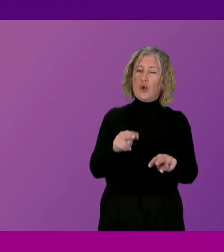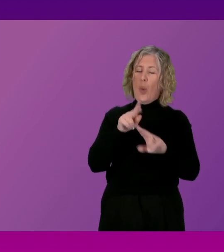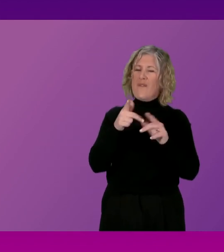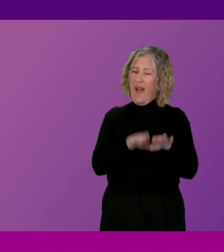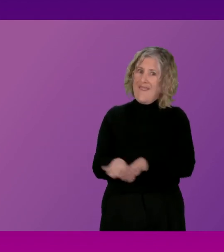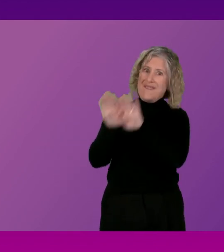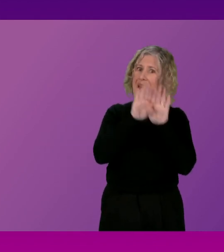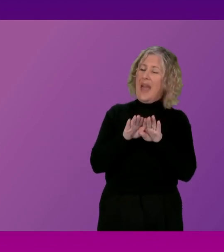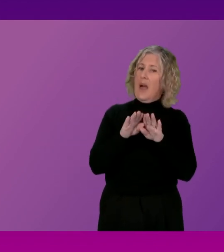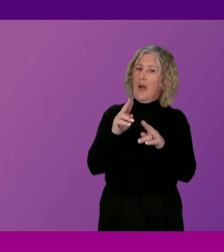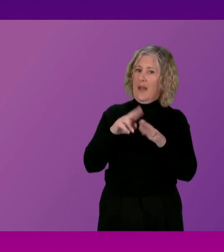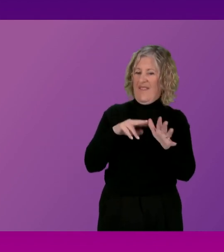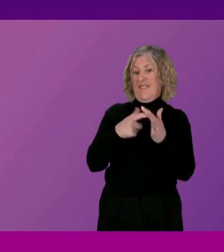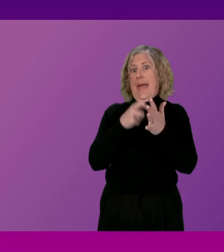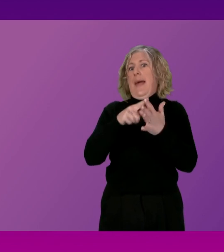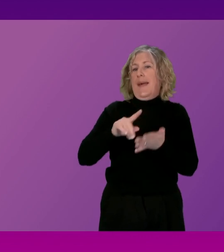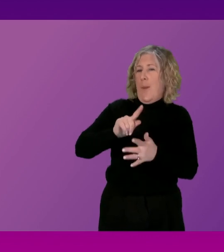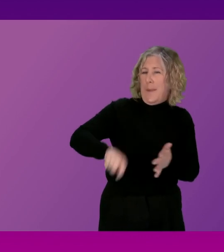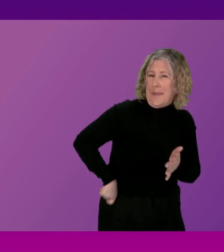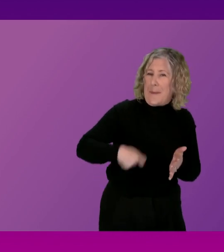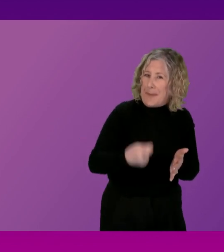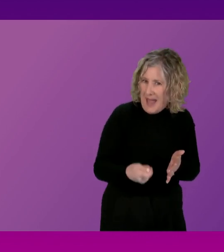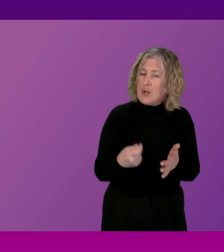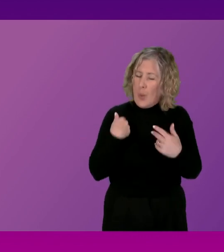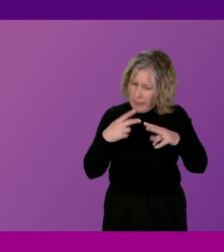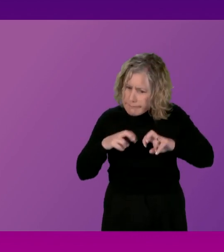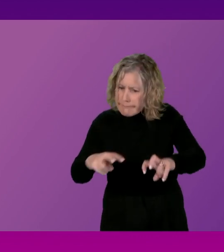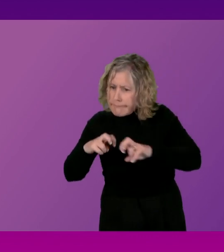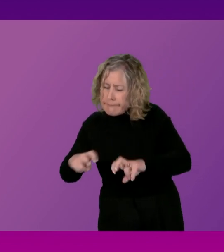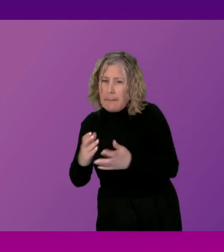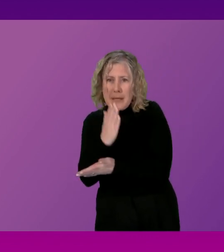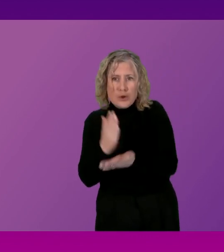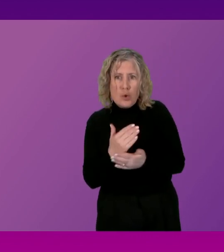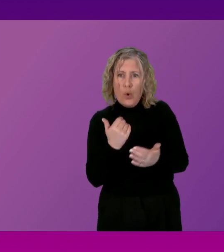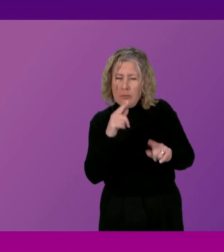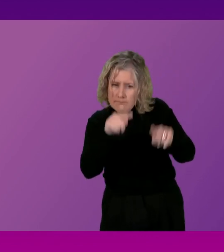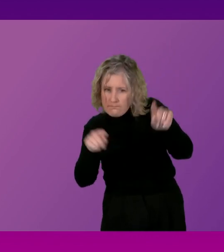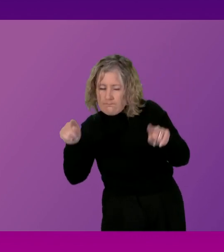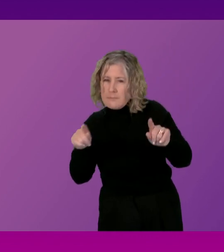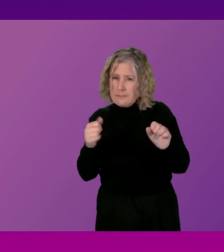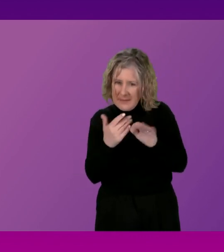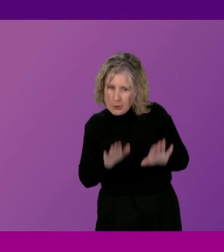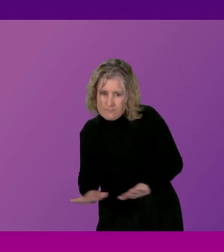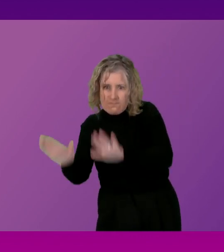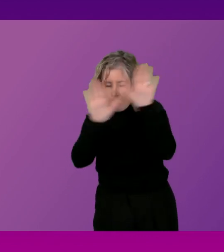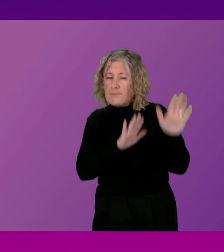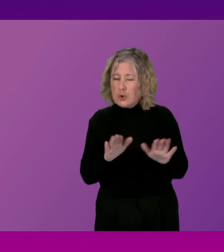and integrated approach is taken to public transport fares. I am sure that he and others will take a great interest in that when it is published.